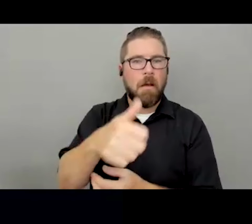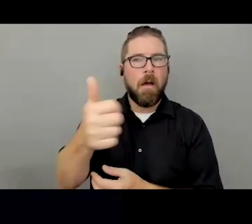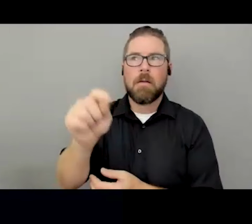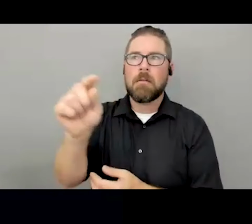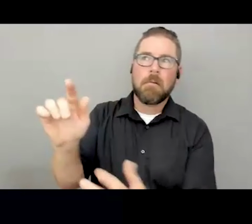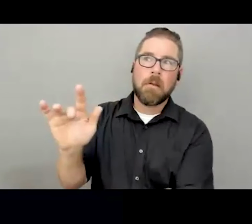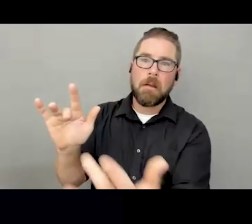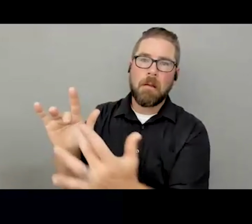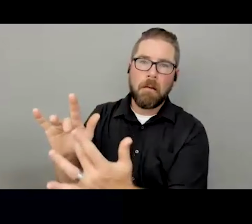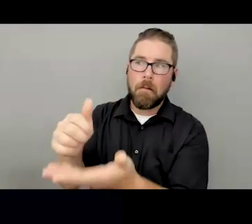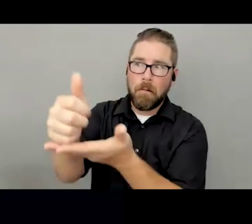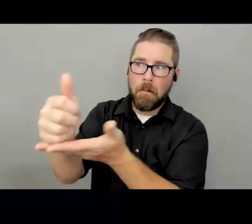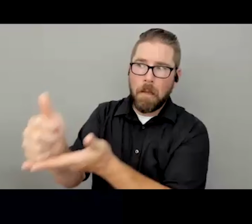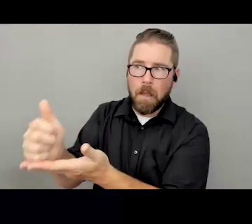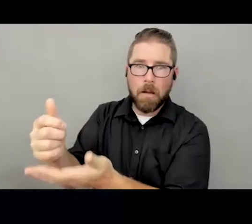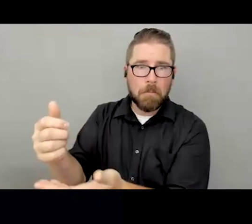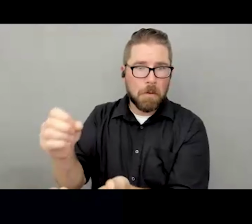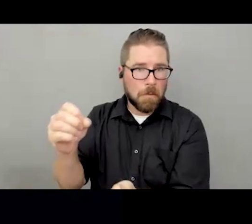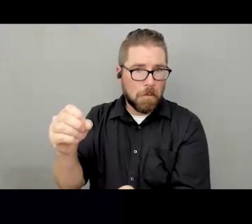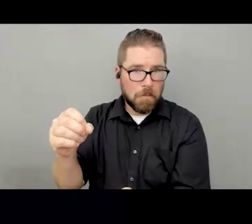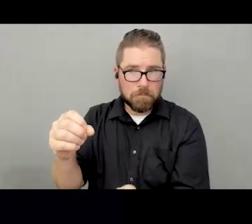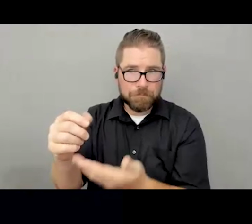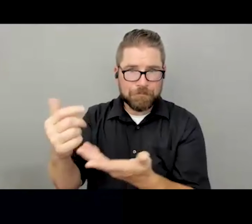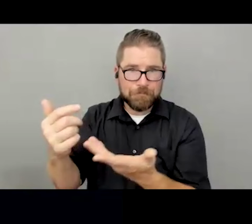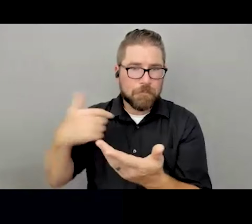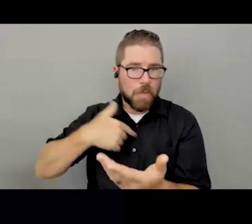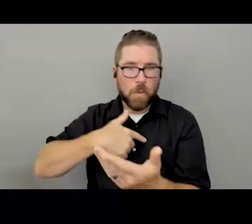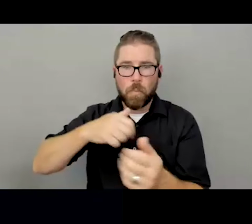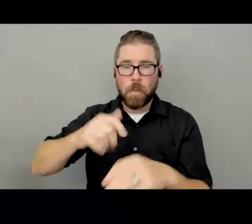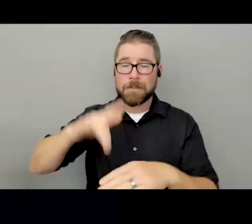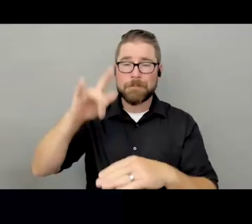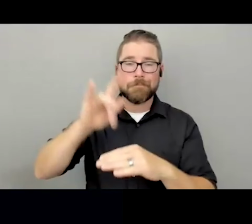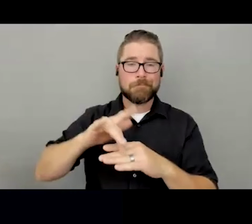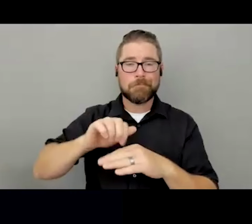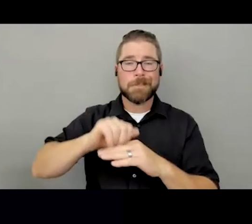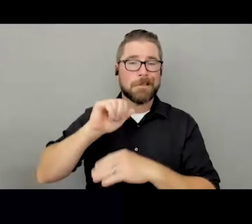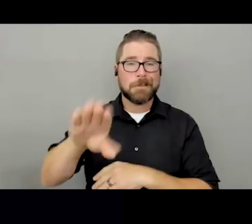We can start the, we can keep the communication going. It doesn't just need to go into a box and the communication stops.